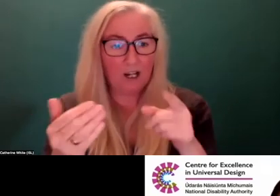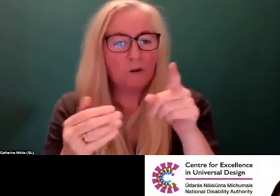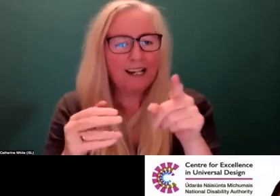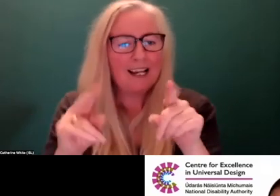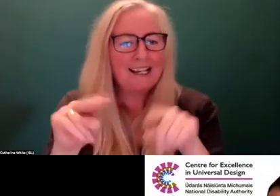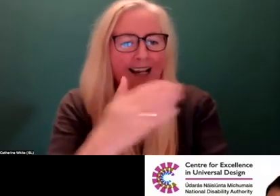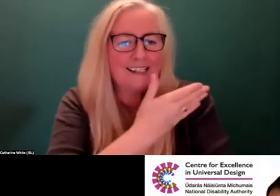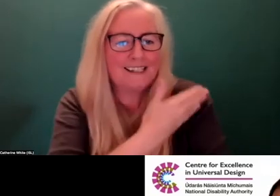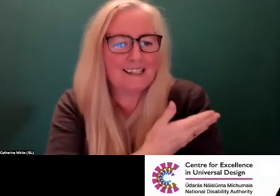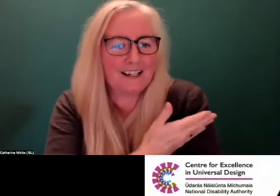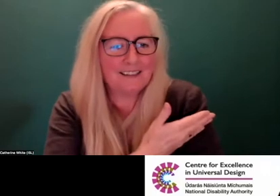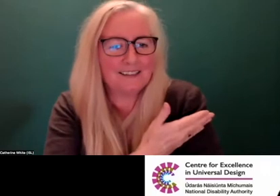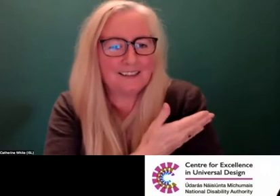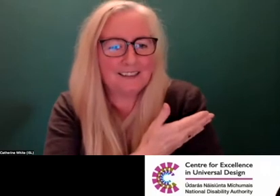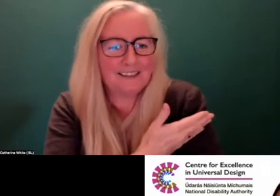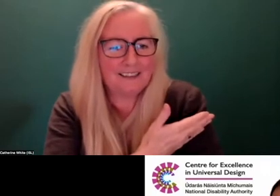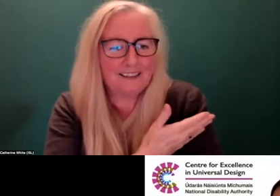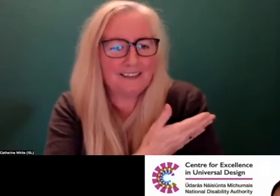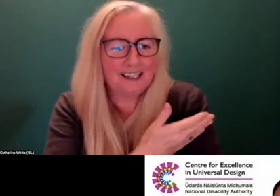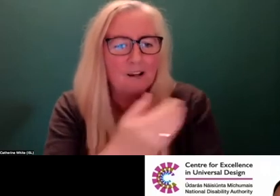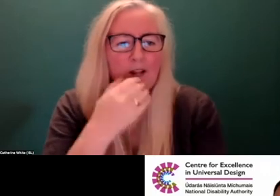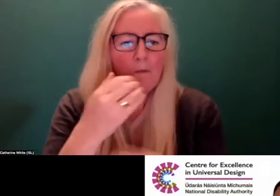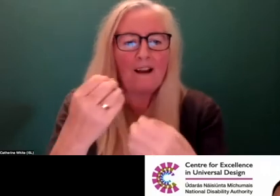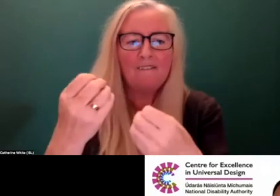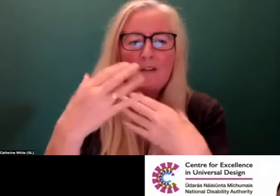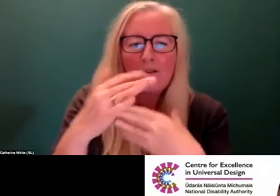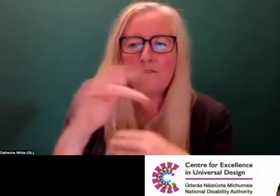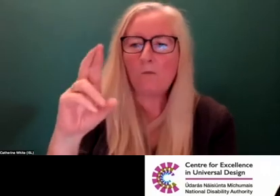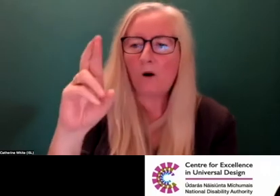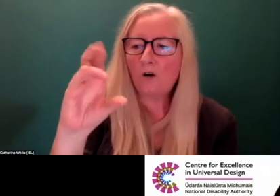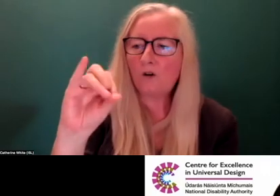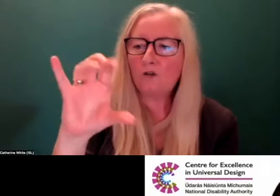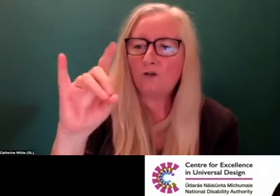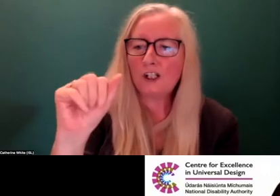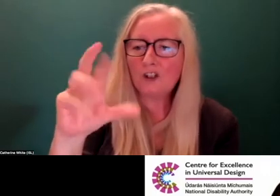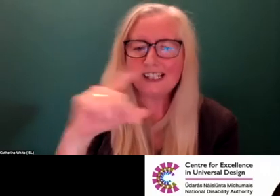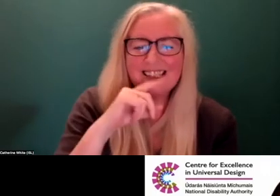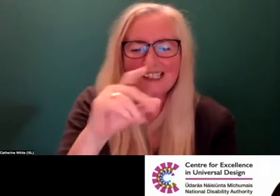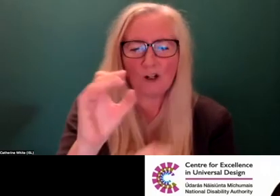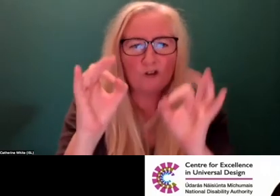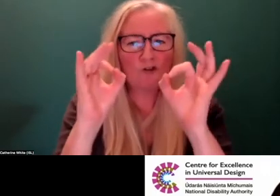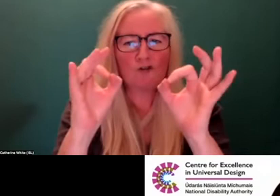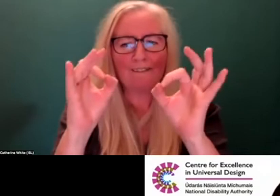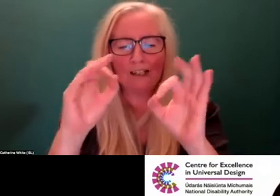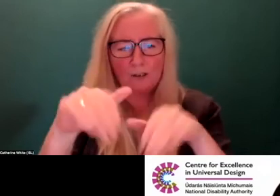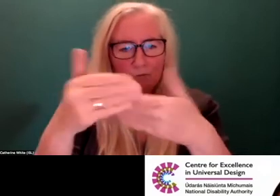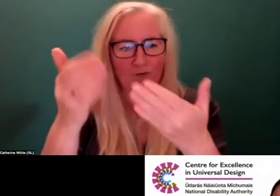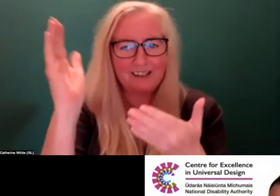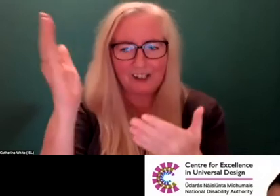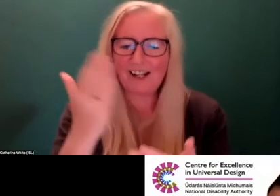I want to start, I suppose just as a piece of positive feedback that came in from Richard Duncan, to say this is a terrific presentation.